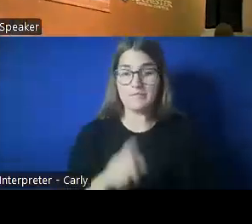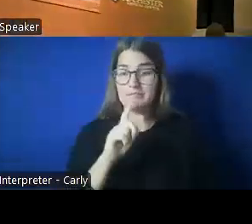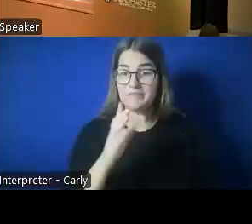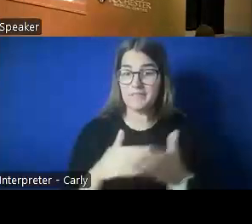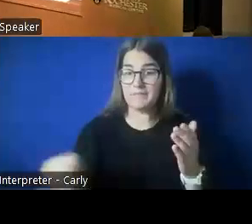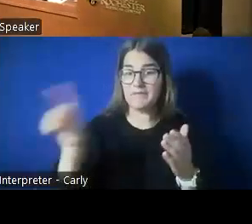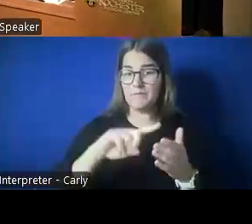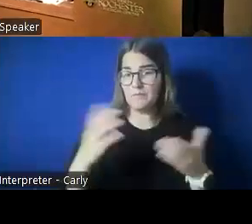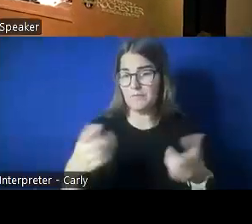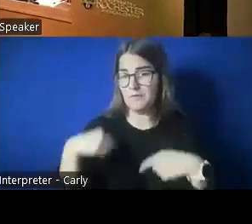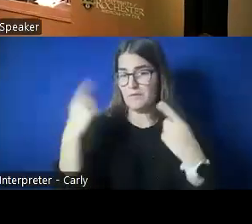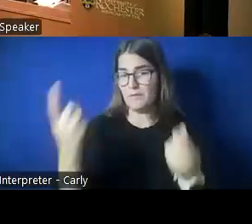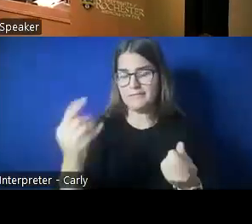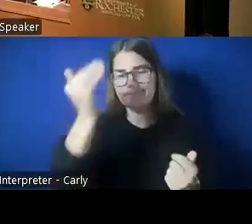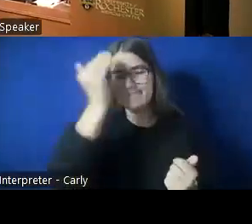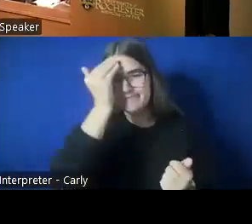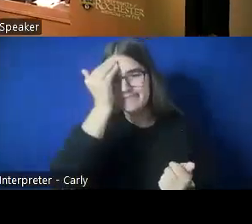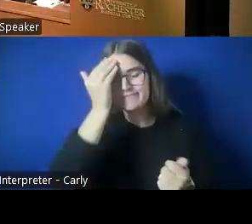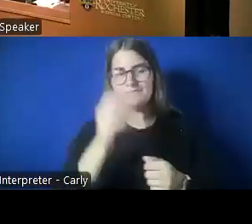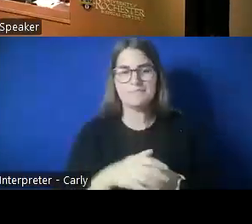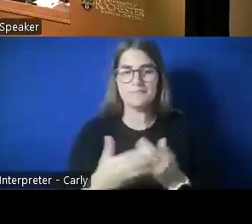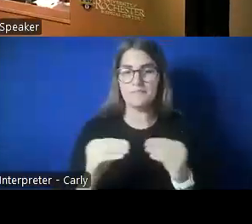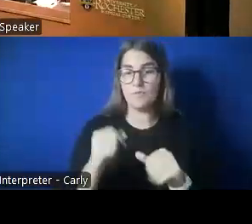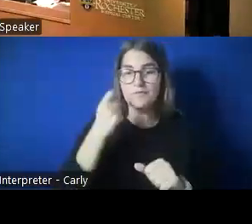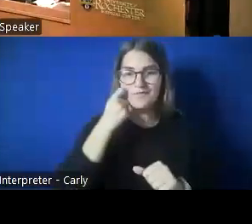for a while um are aware you know of some of the more recent events in the news in terms